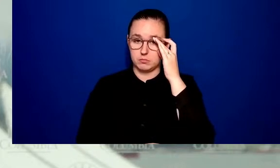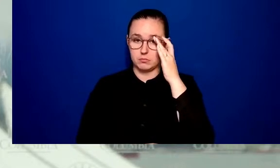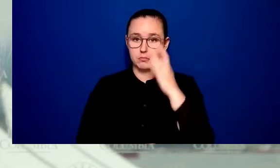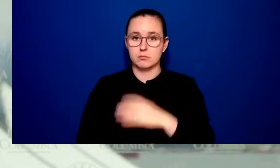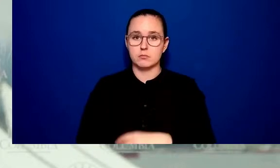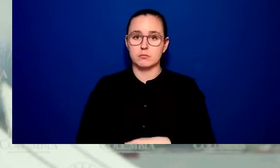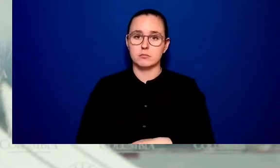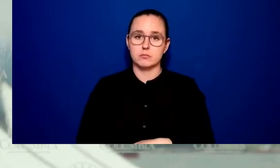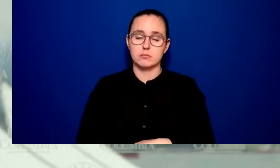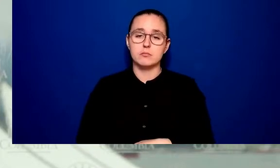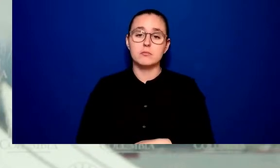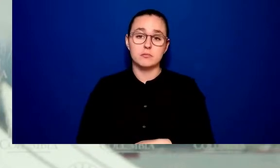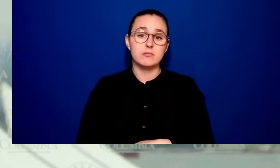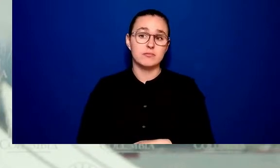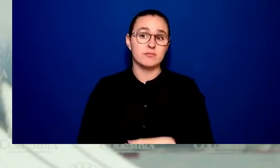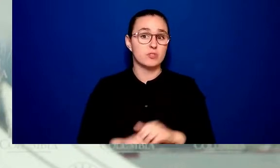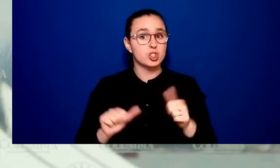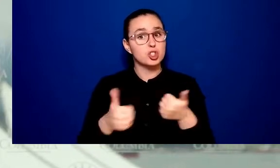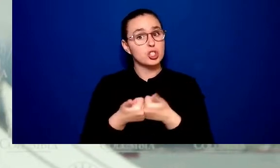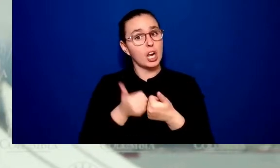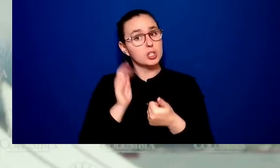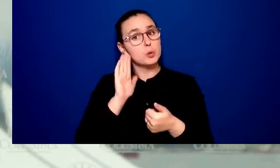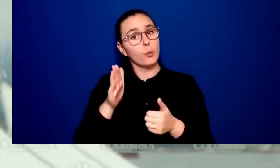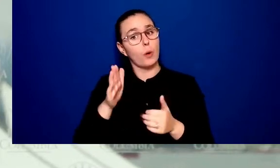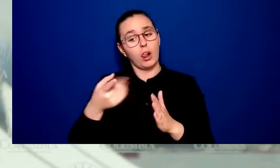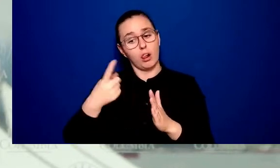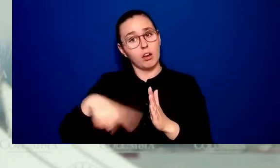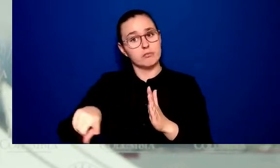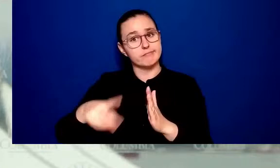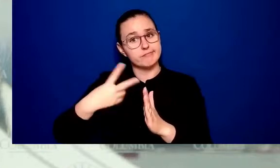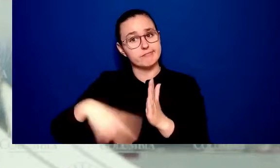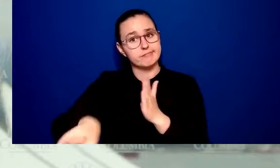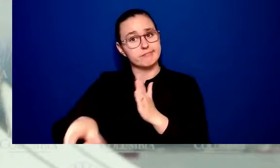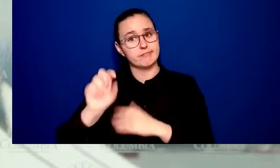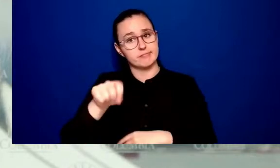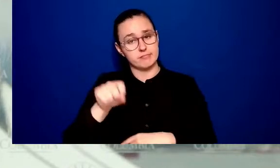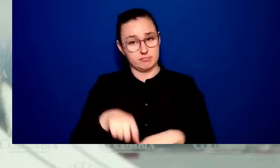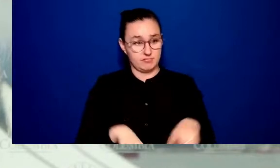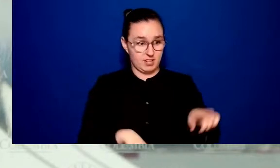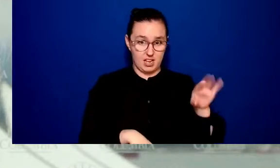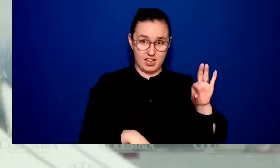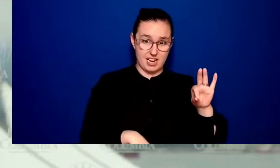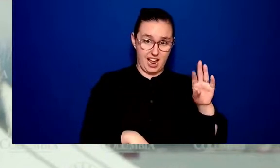spite of the 96% and the 97% numbers still a significant challenge at a time when healthcare is being challenged